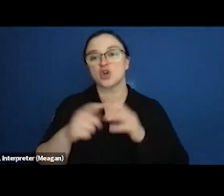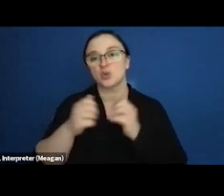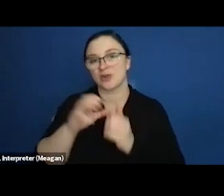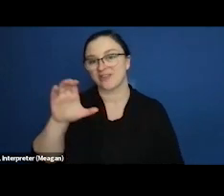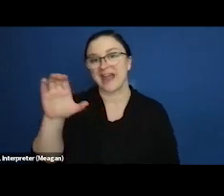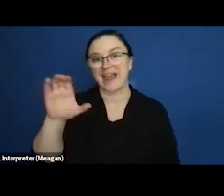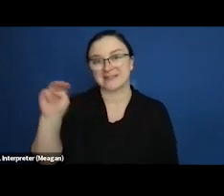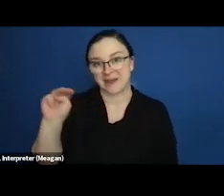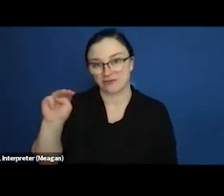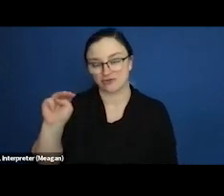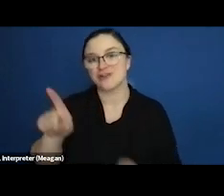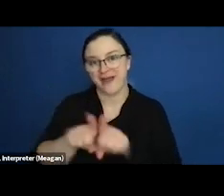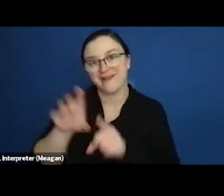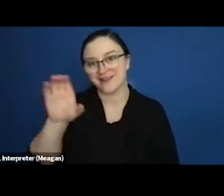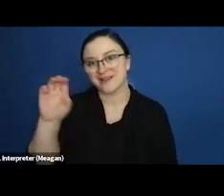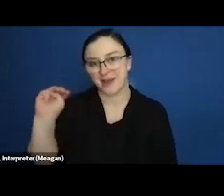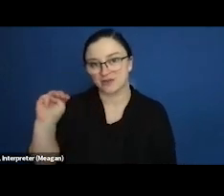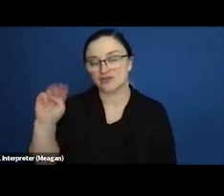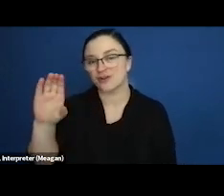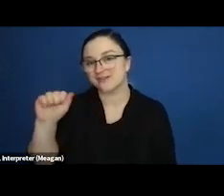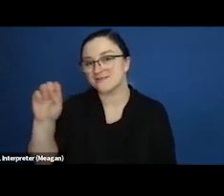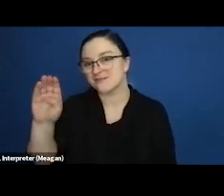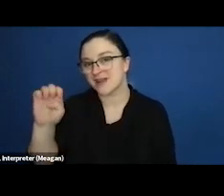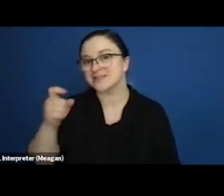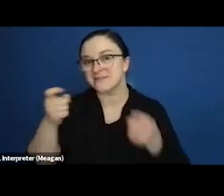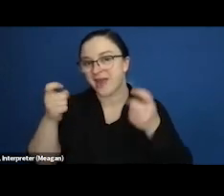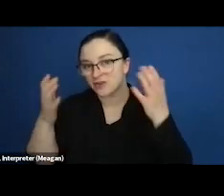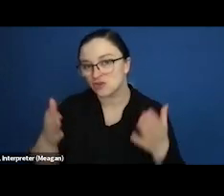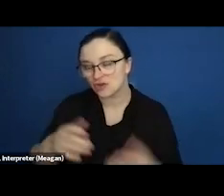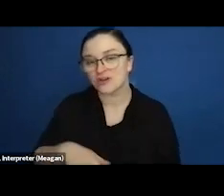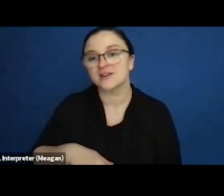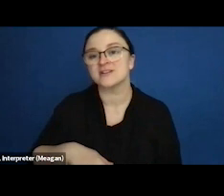And if someone would've came in my office